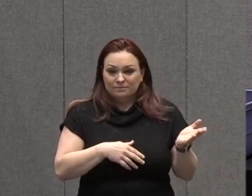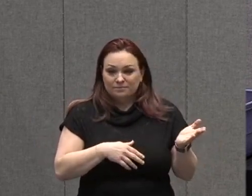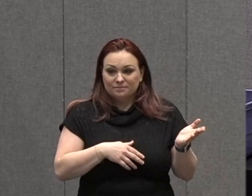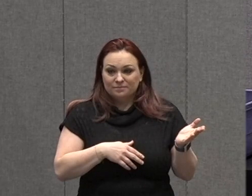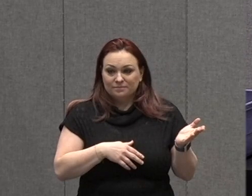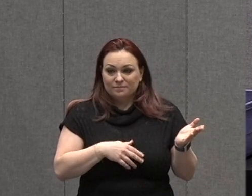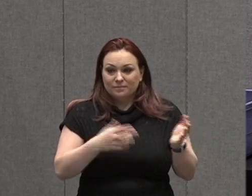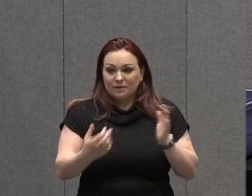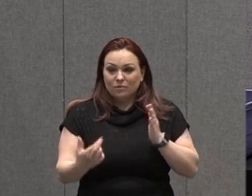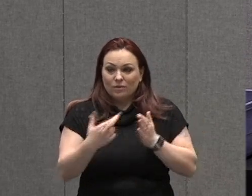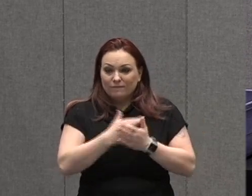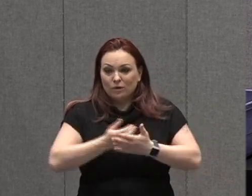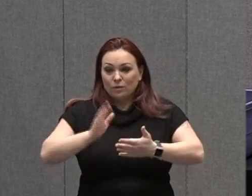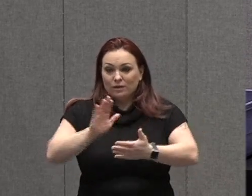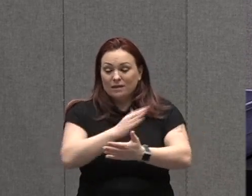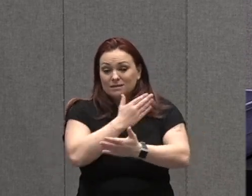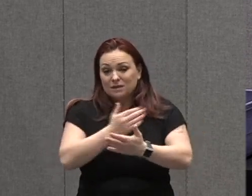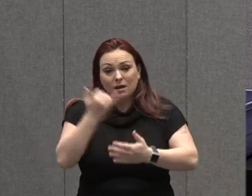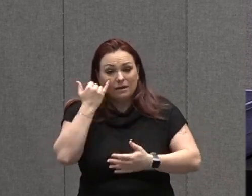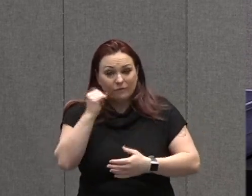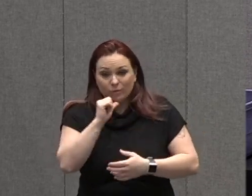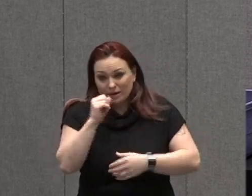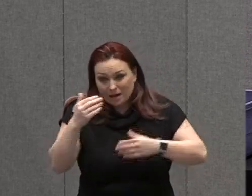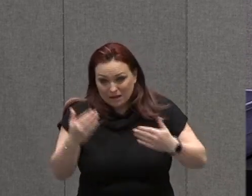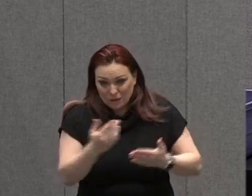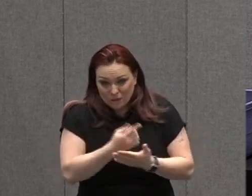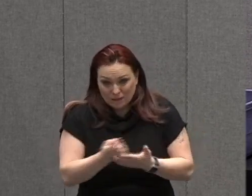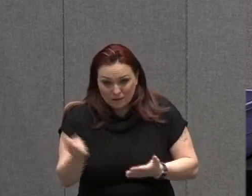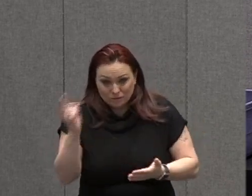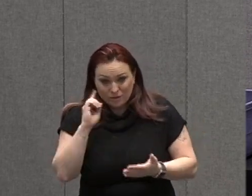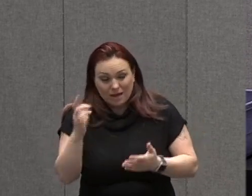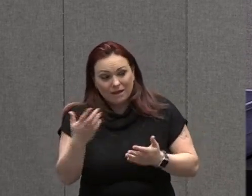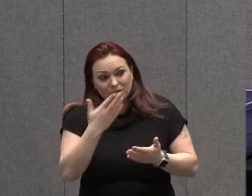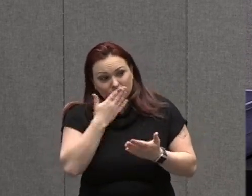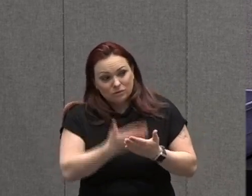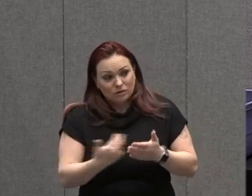So let's review the song in case some of them weren't here last week. And it's always good to review anyway.